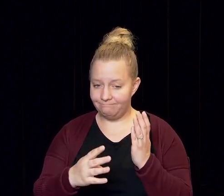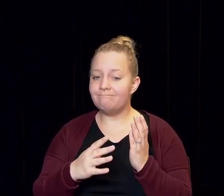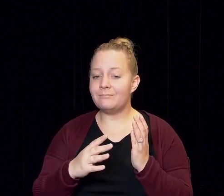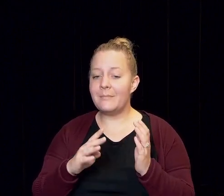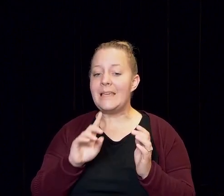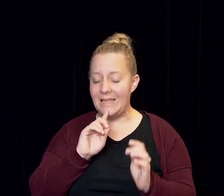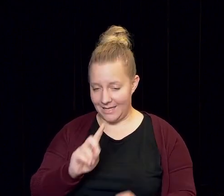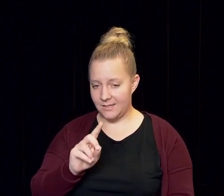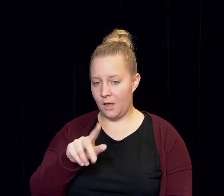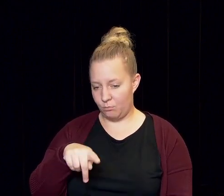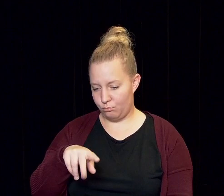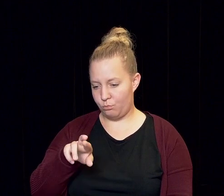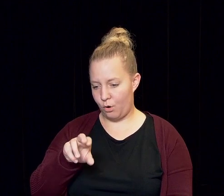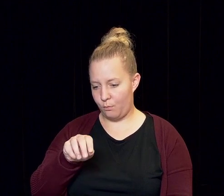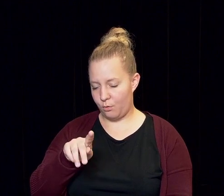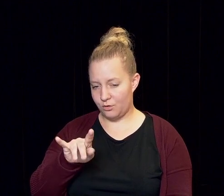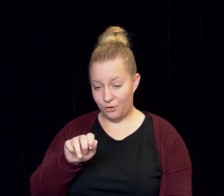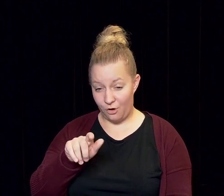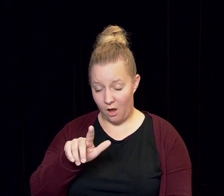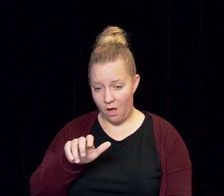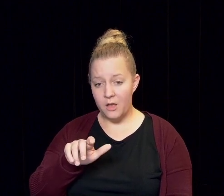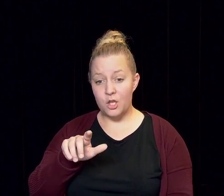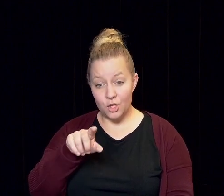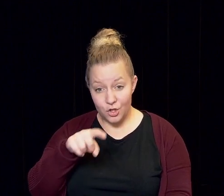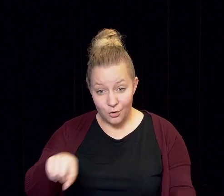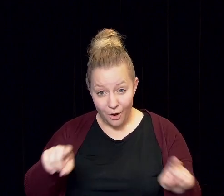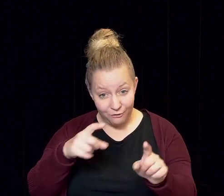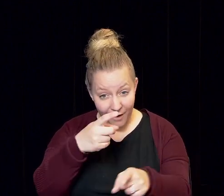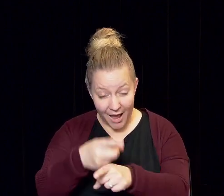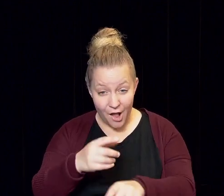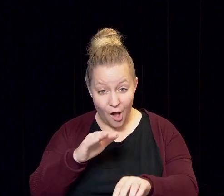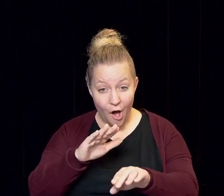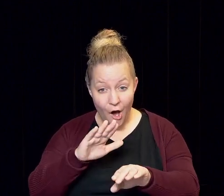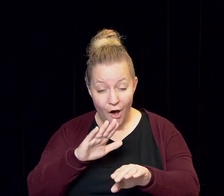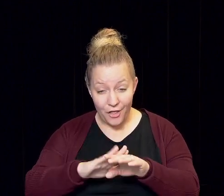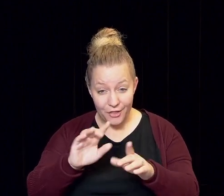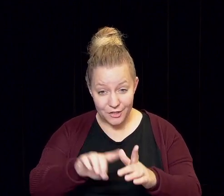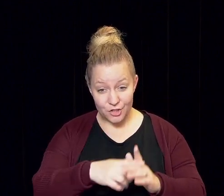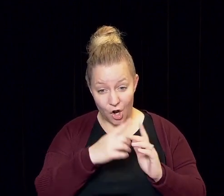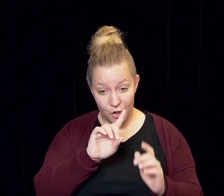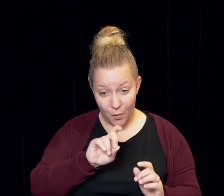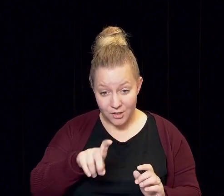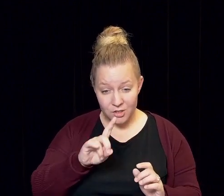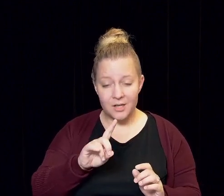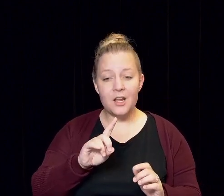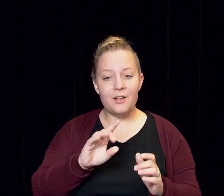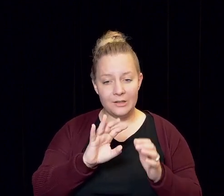right on the Launch? Did you realize that they would stay consistent and related to each other?